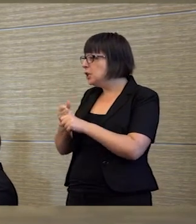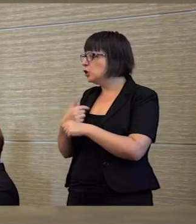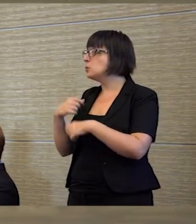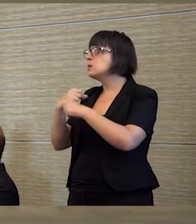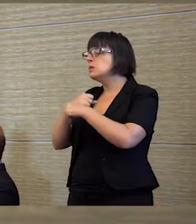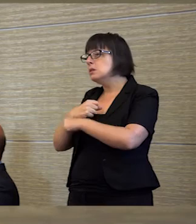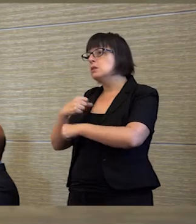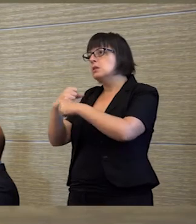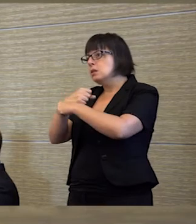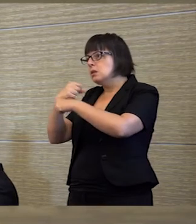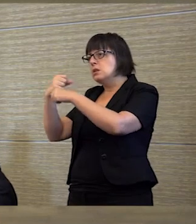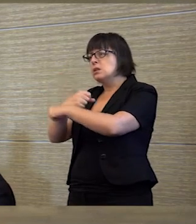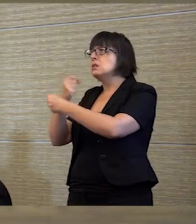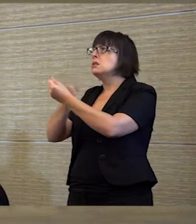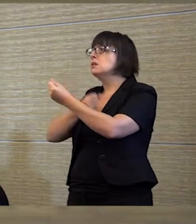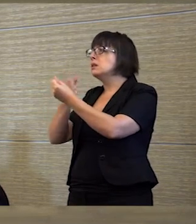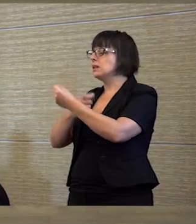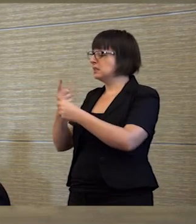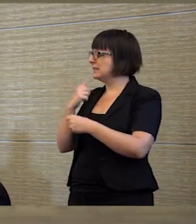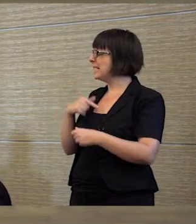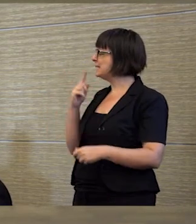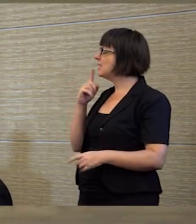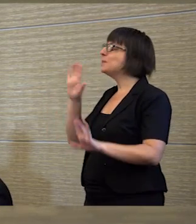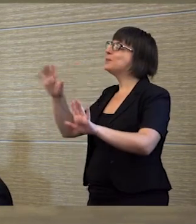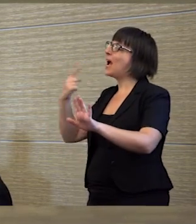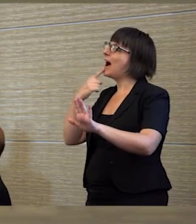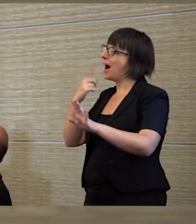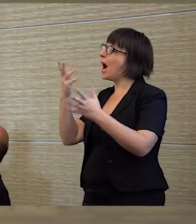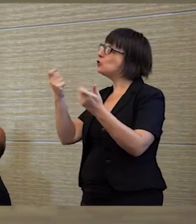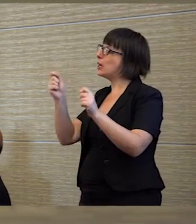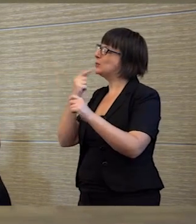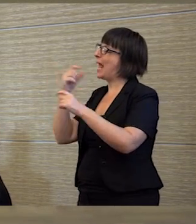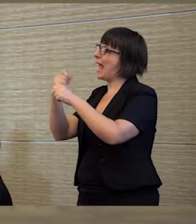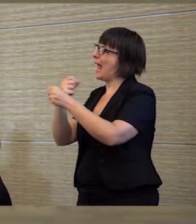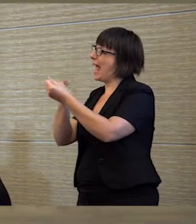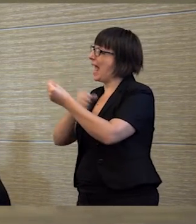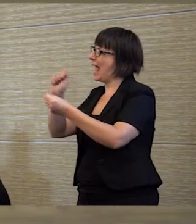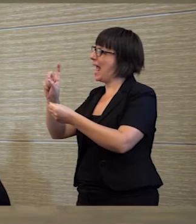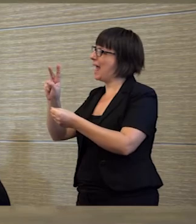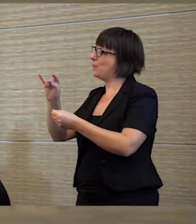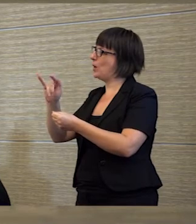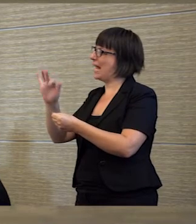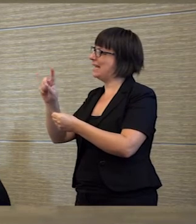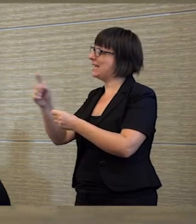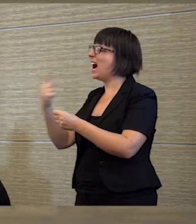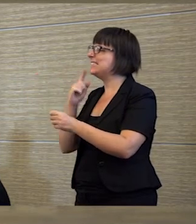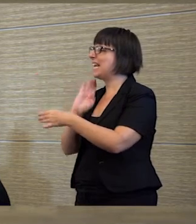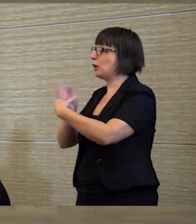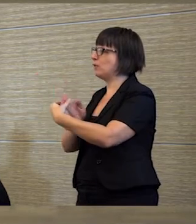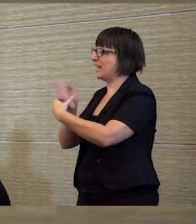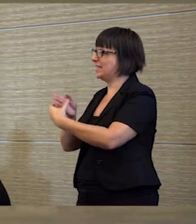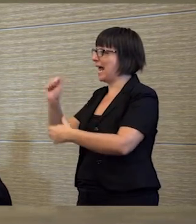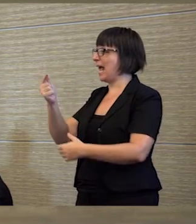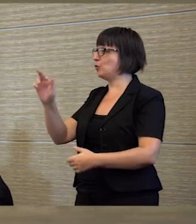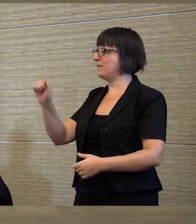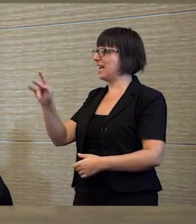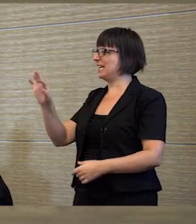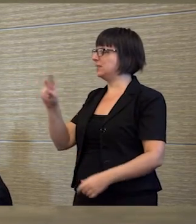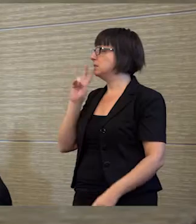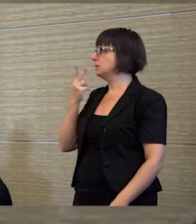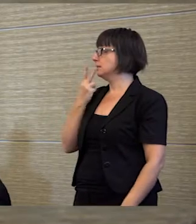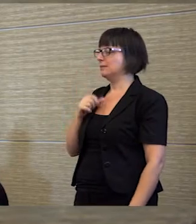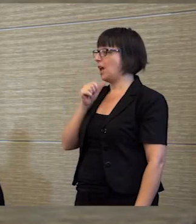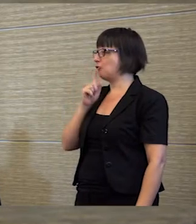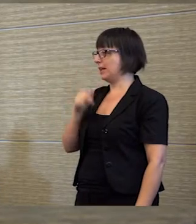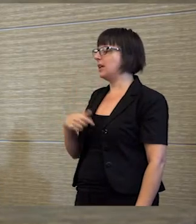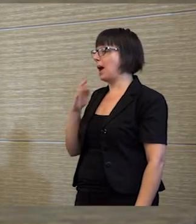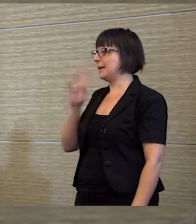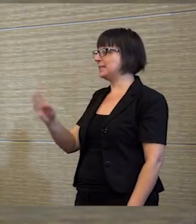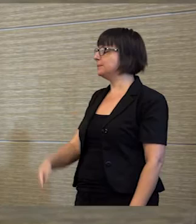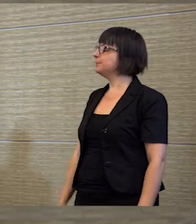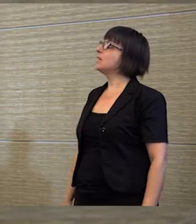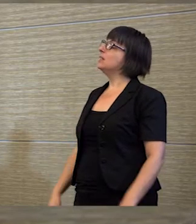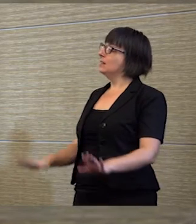advocated—I said "aggravated" didn't I? ... advocated because what they had was this chair